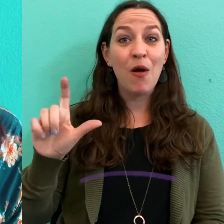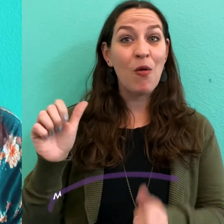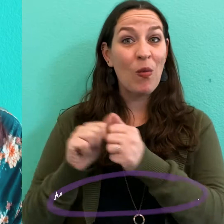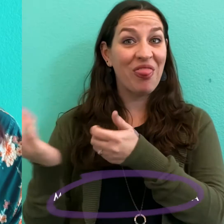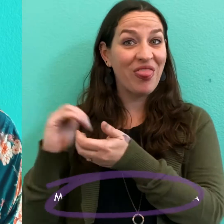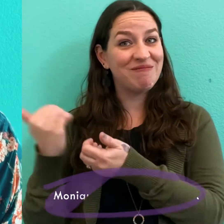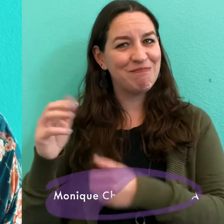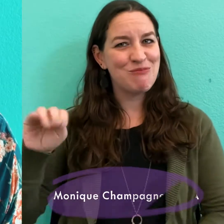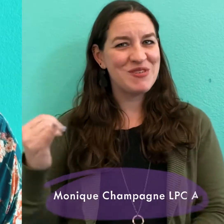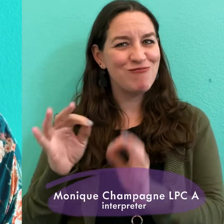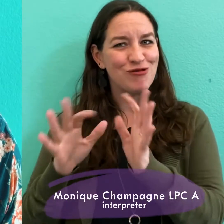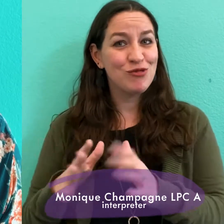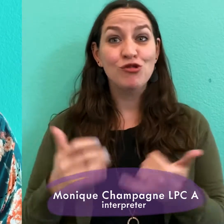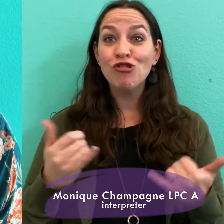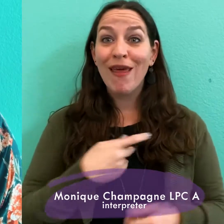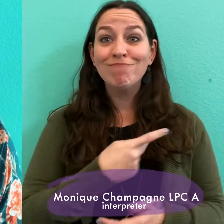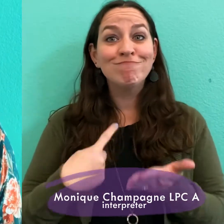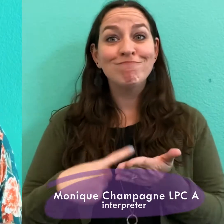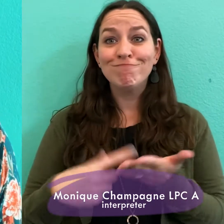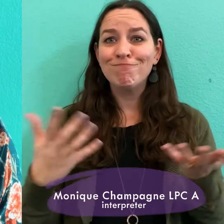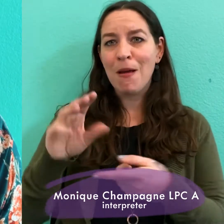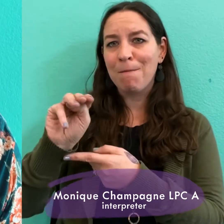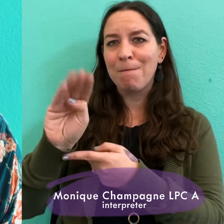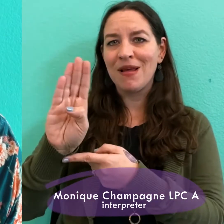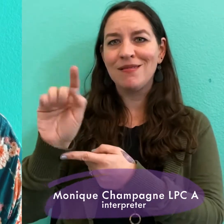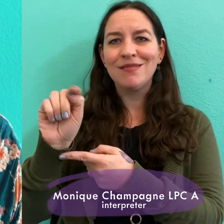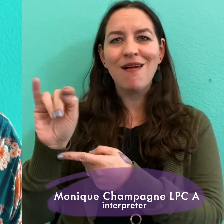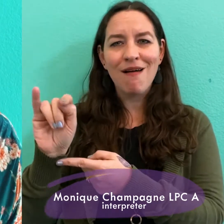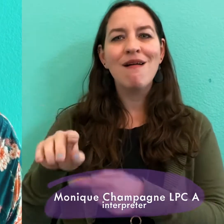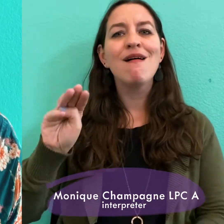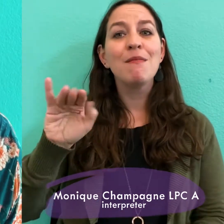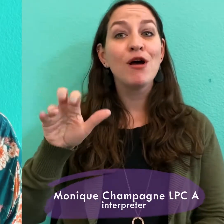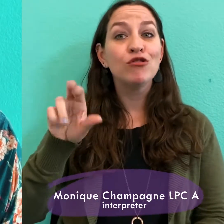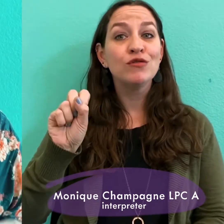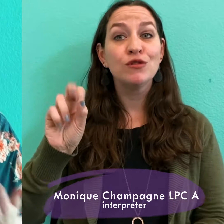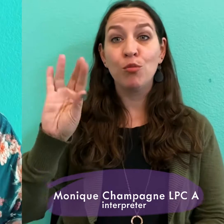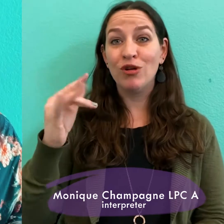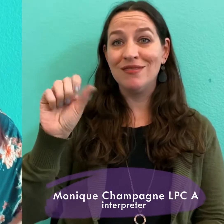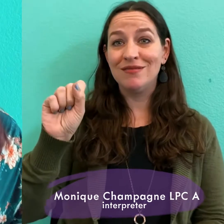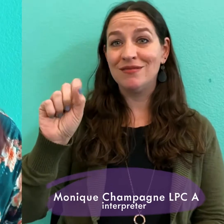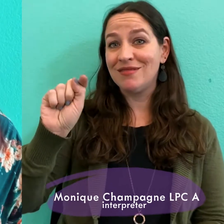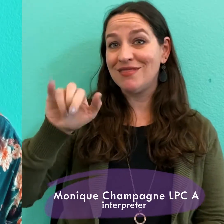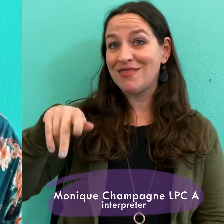I'm here with my colleague Monique Champagne to talk to you about the Myers Briggs type indicator. Now, you may be familiar with the MBTI.